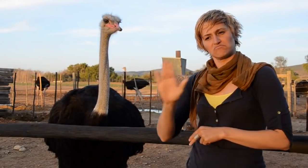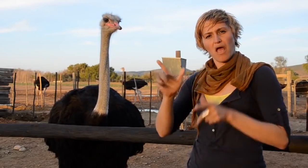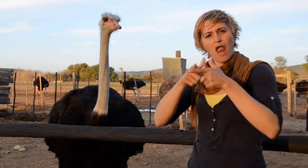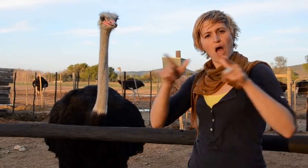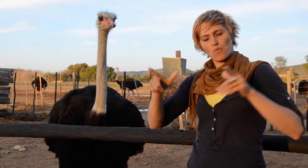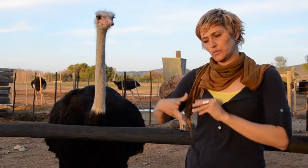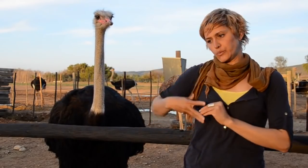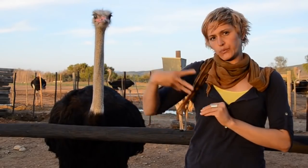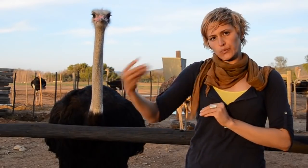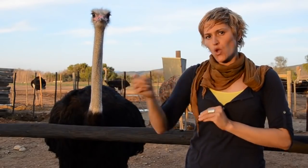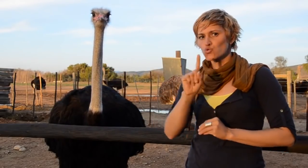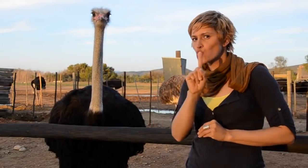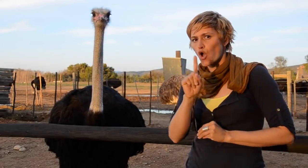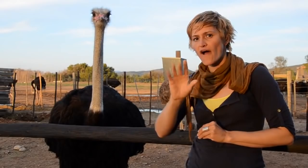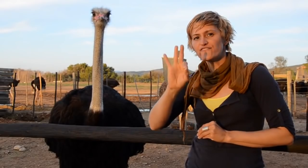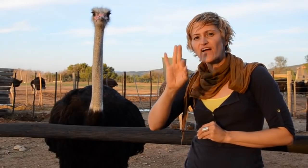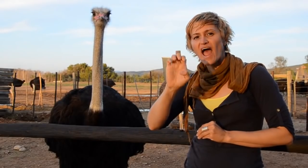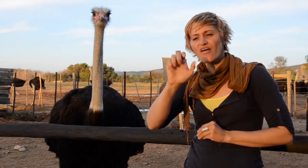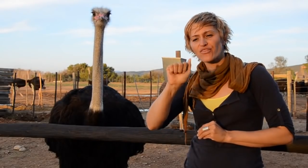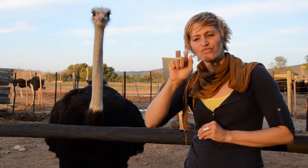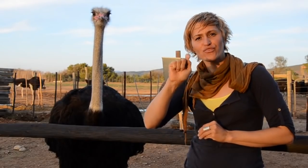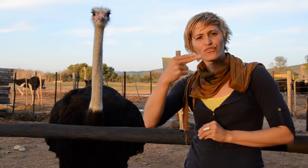word, not a feather.